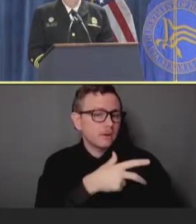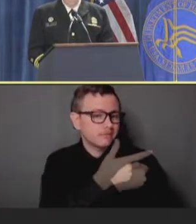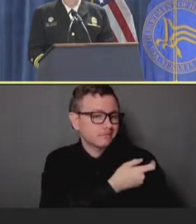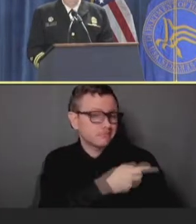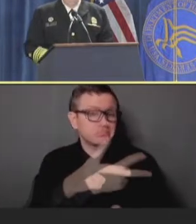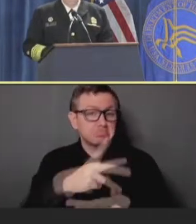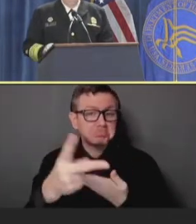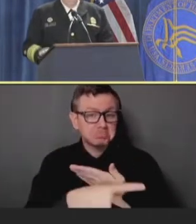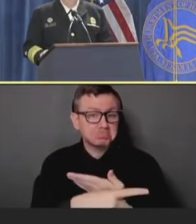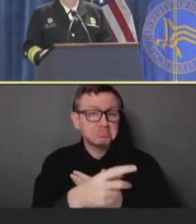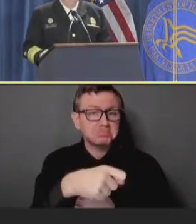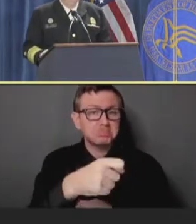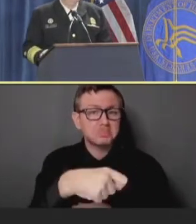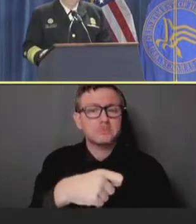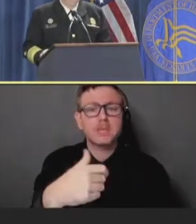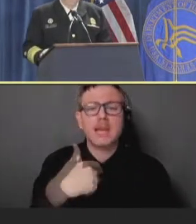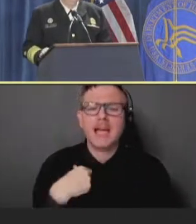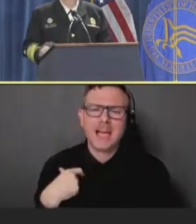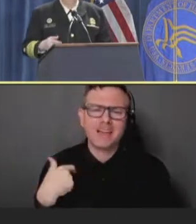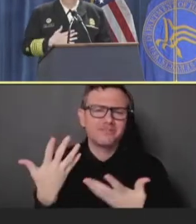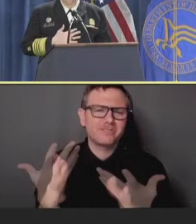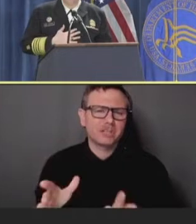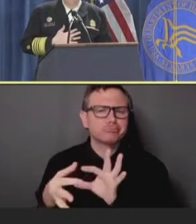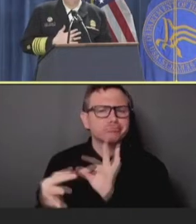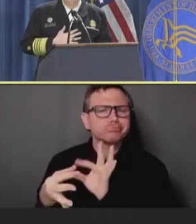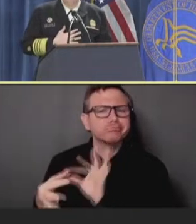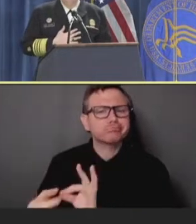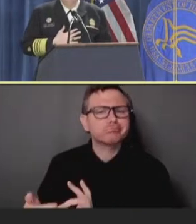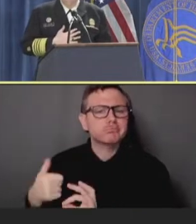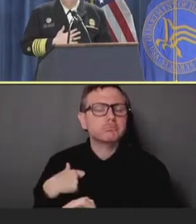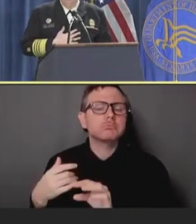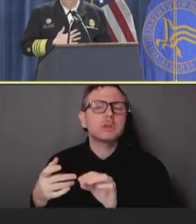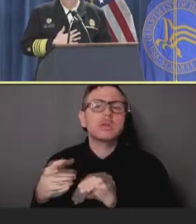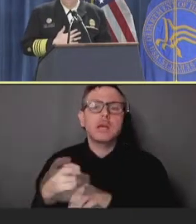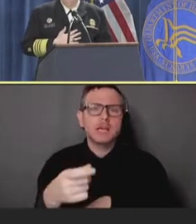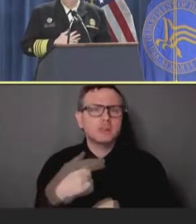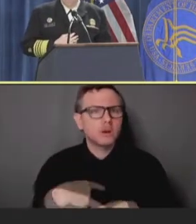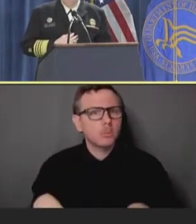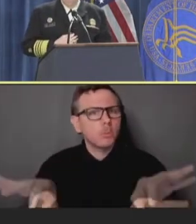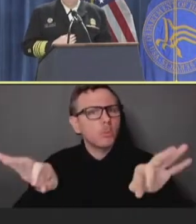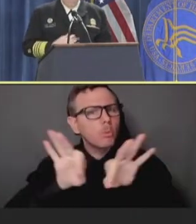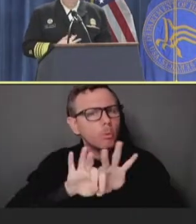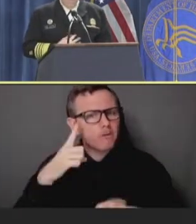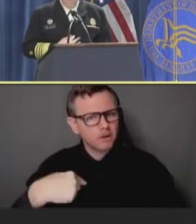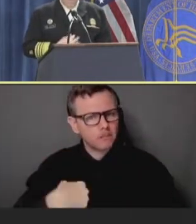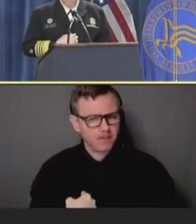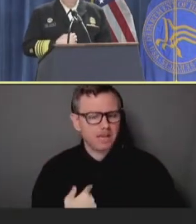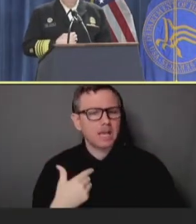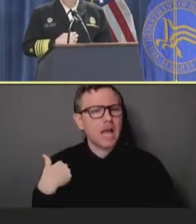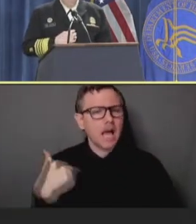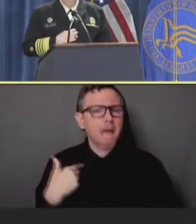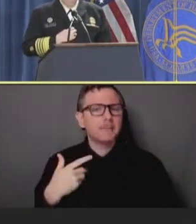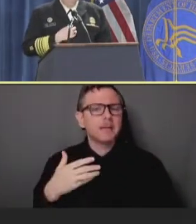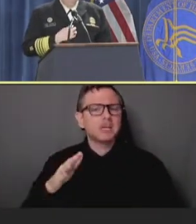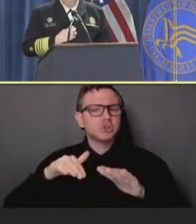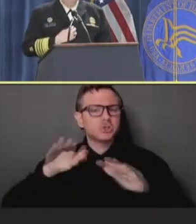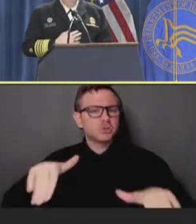And you know, I've spoken this before, but it's so important to me to do this as a pediatrician and adolescent medicine specialist.